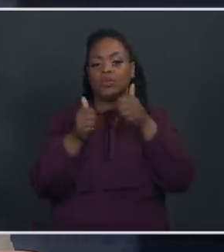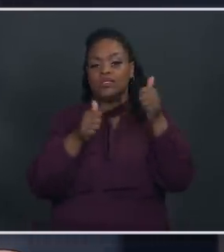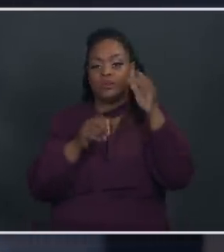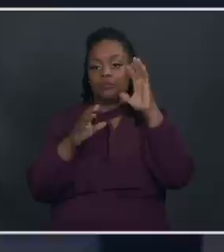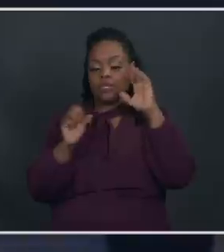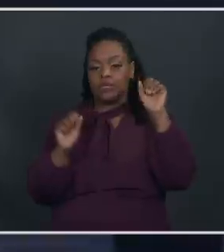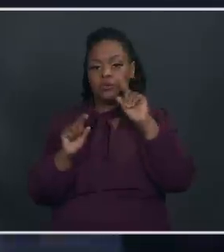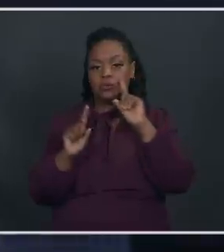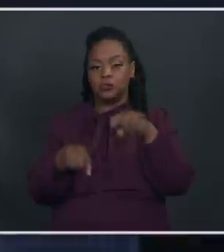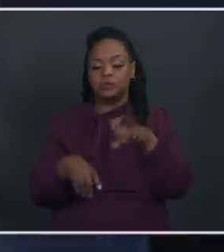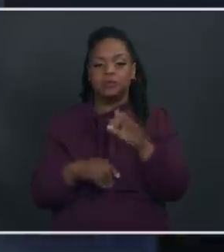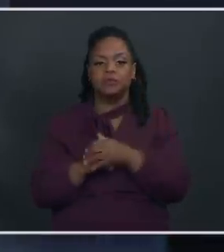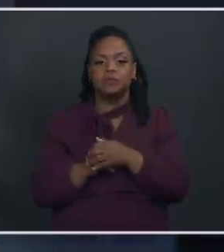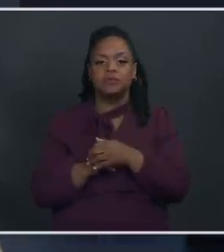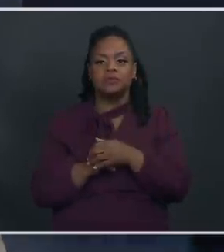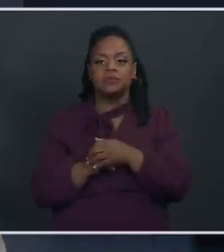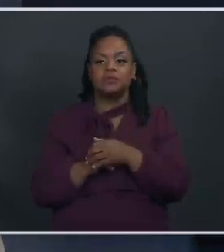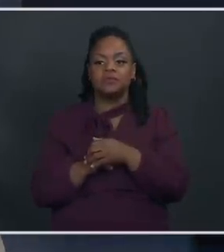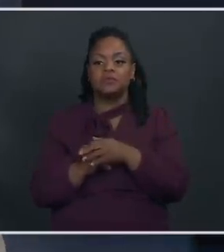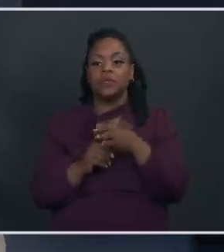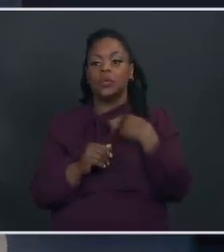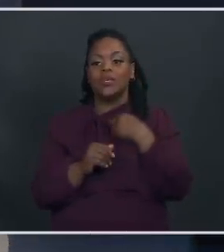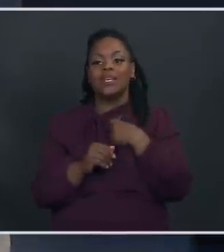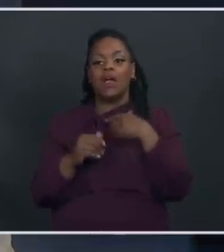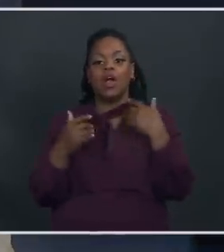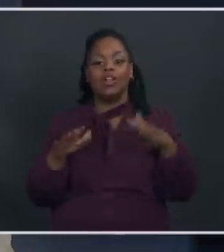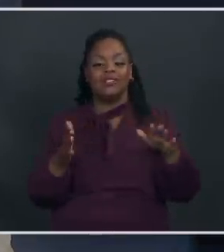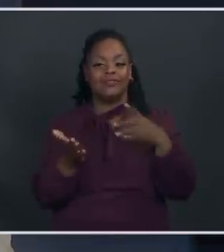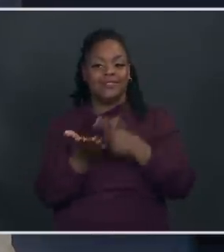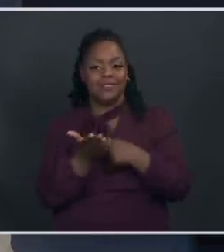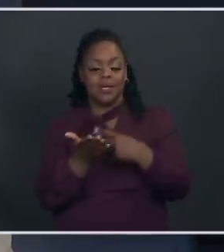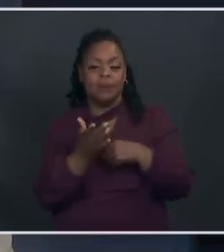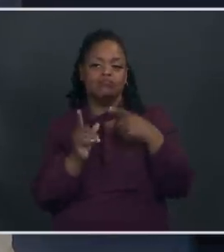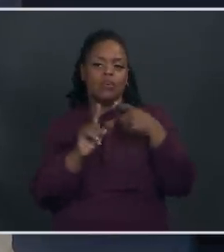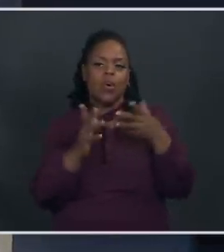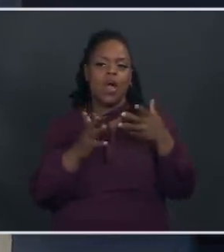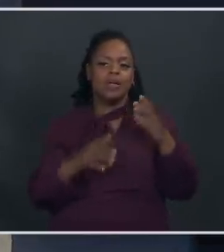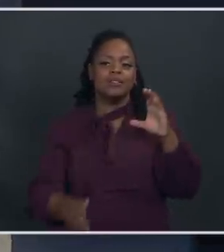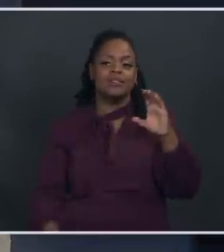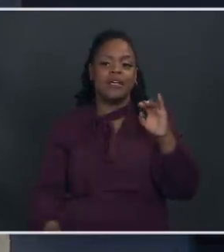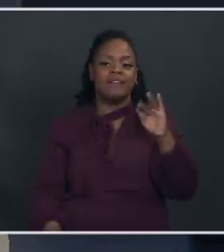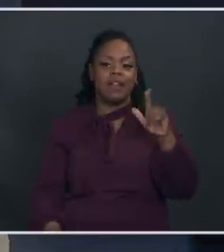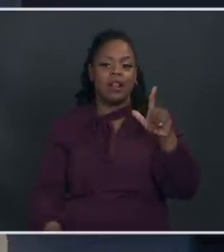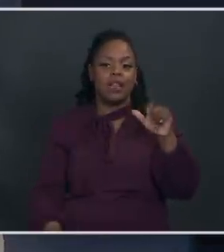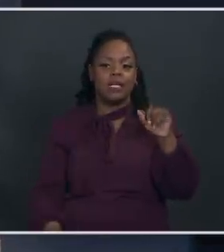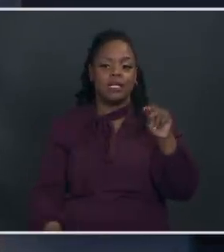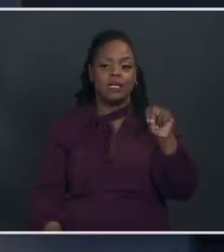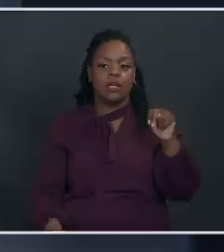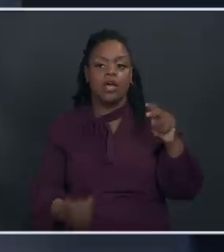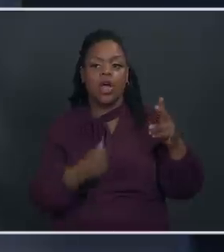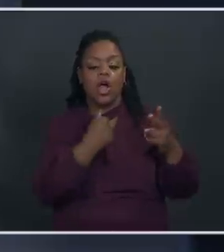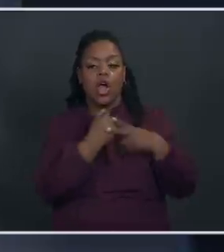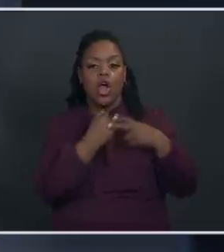We talked about the Civilian Conservation Corps. That is an opportunity to put younger people into work